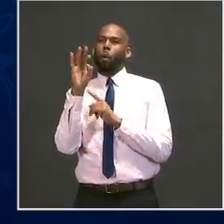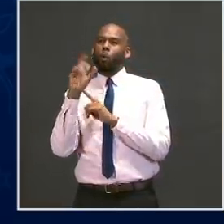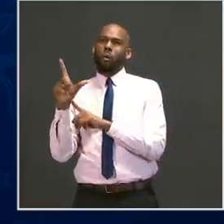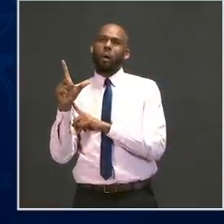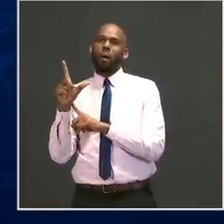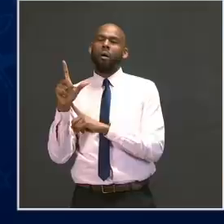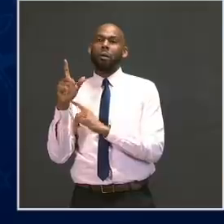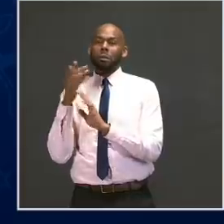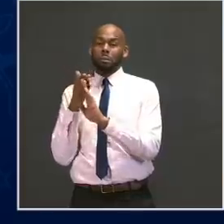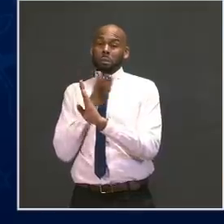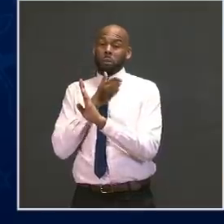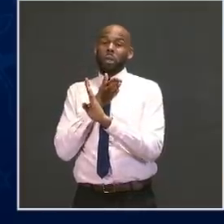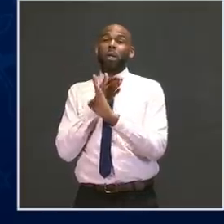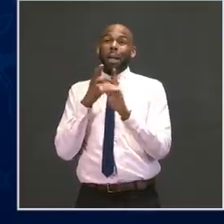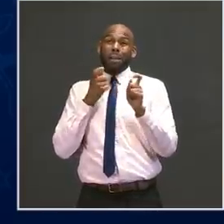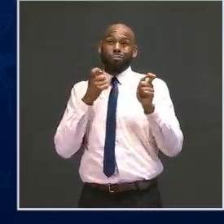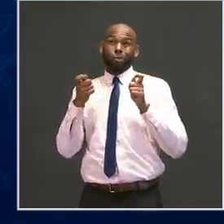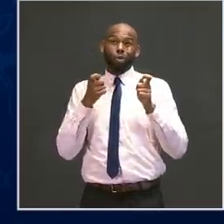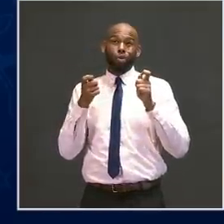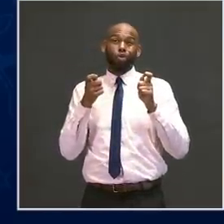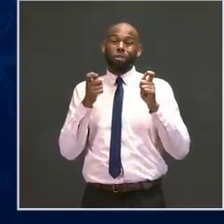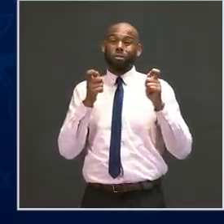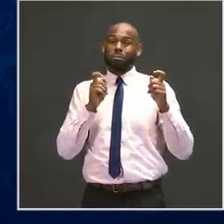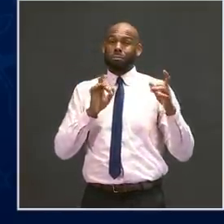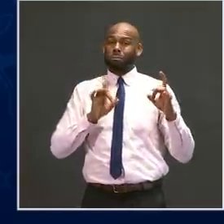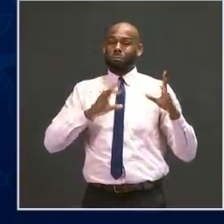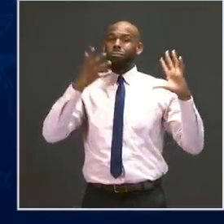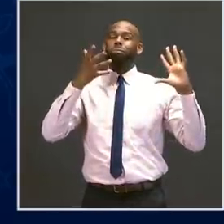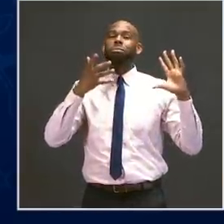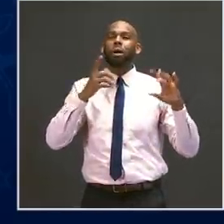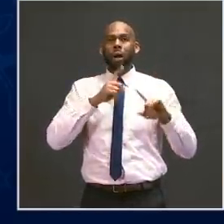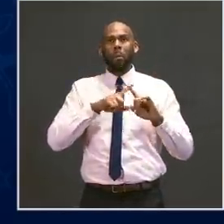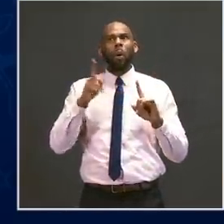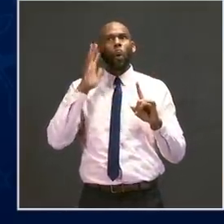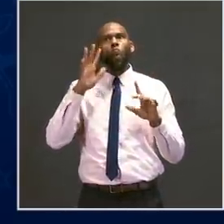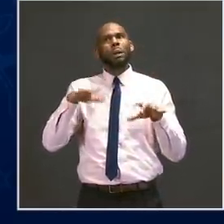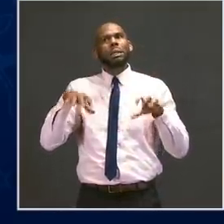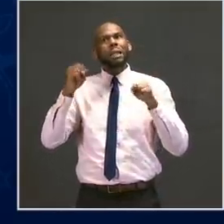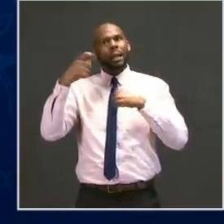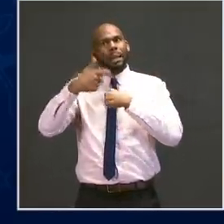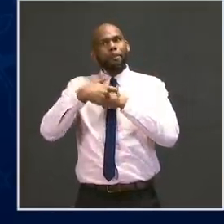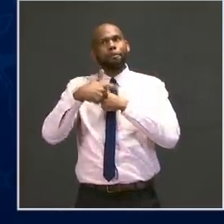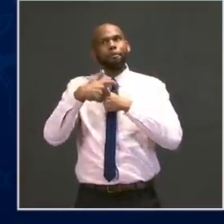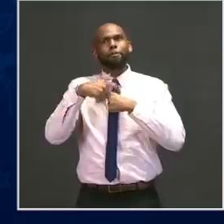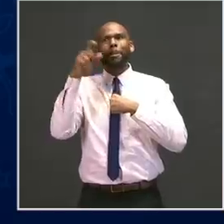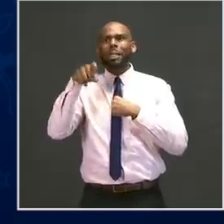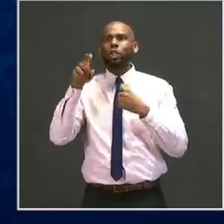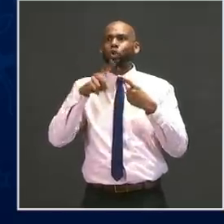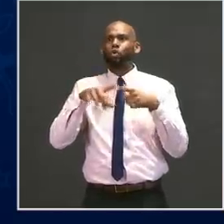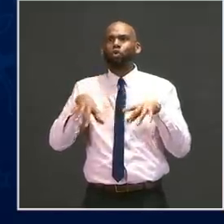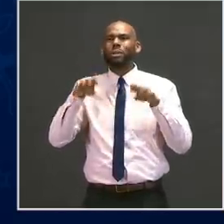But it is going to take some time, and we need to put in place not only a comprehensive immigra- --